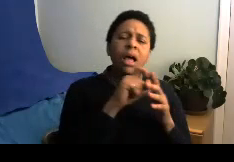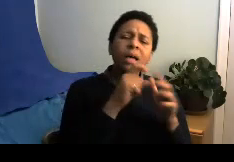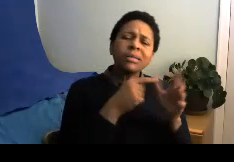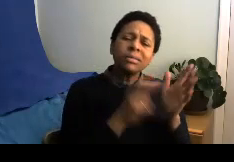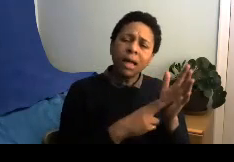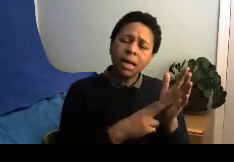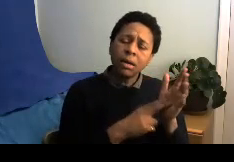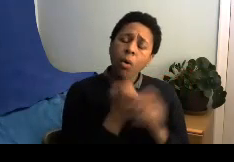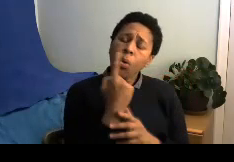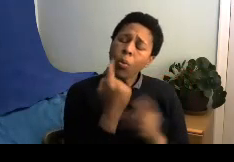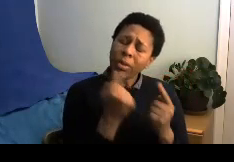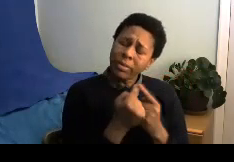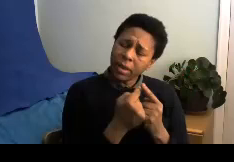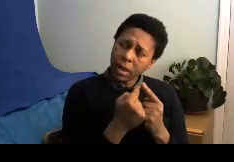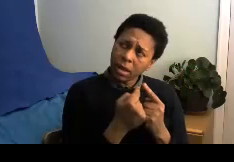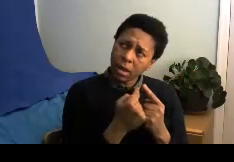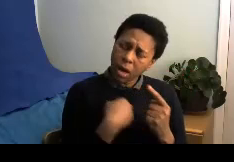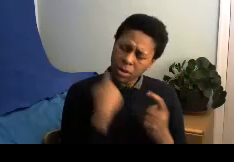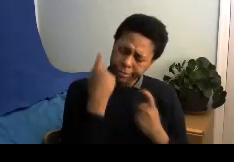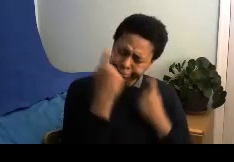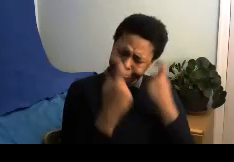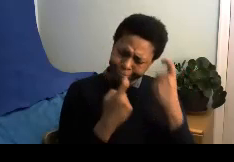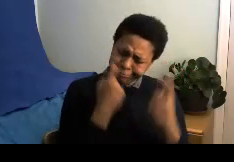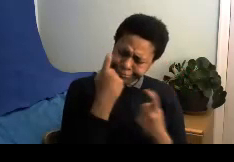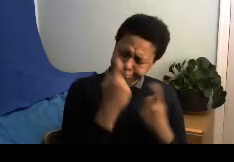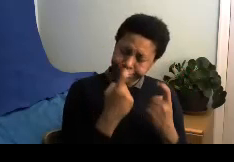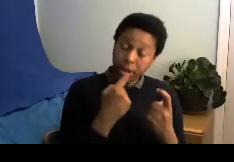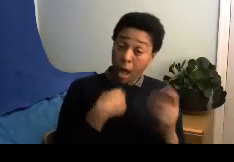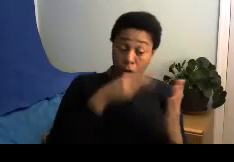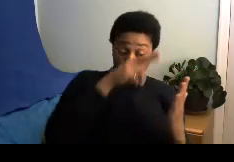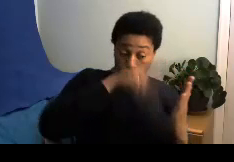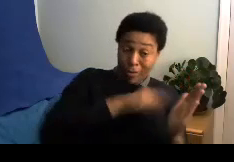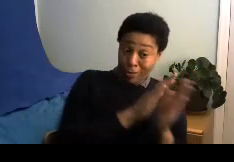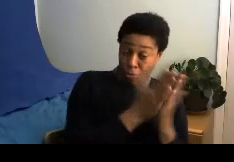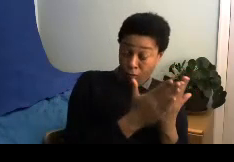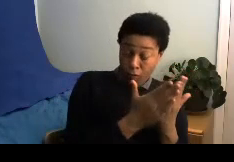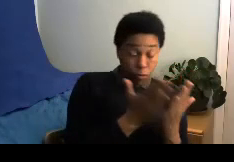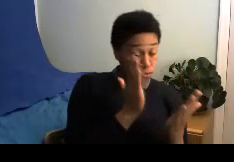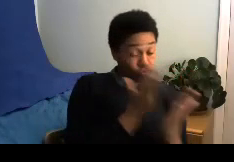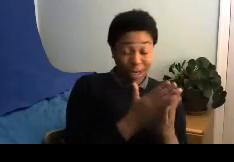reading Rainbow Milk is that it was very visual. Your prose